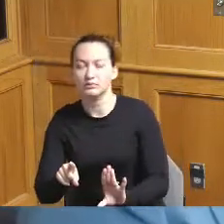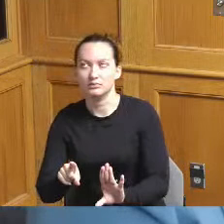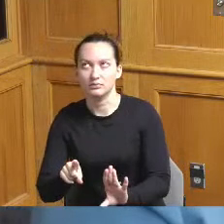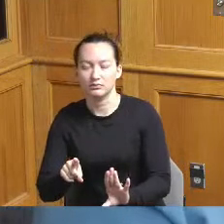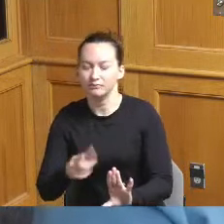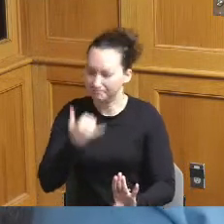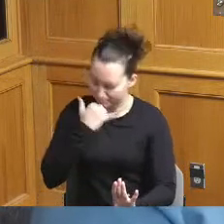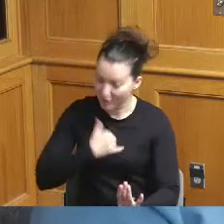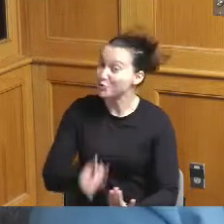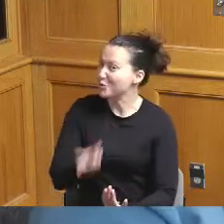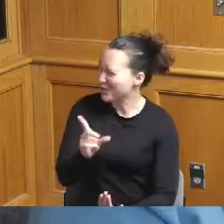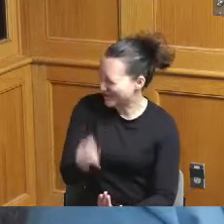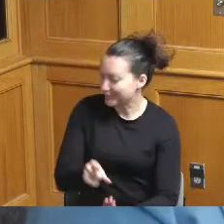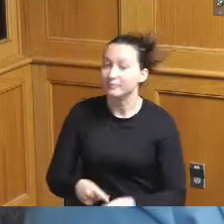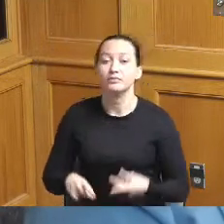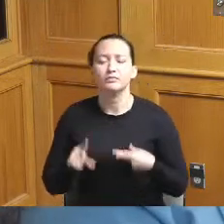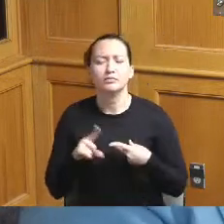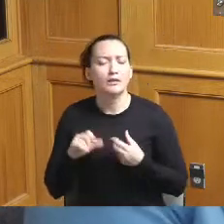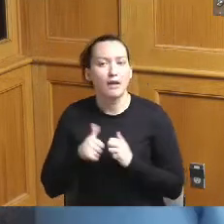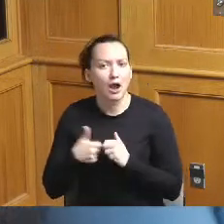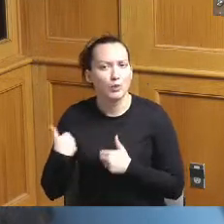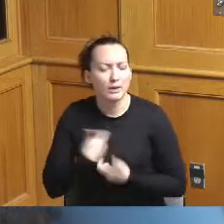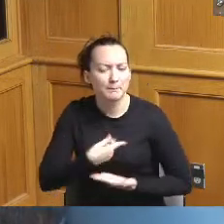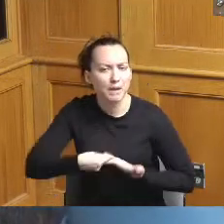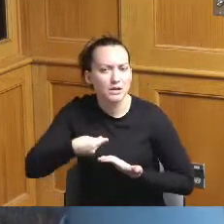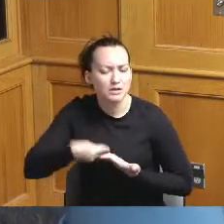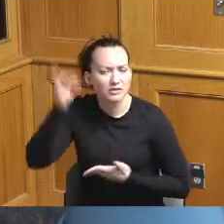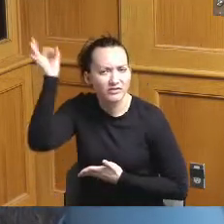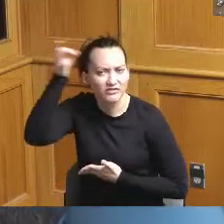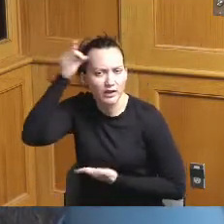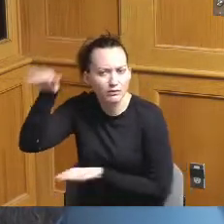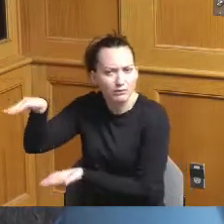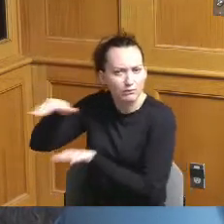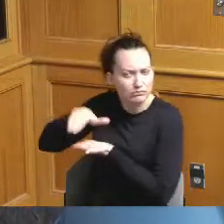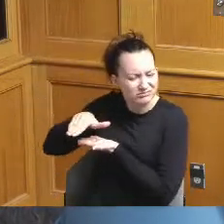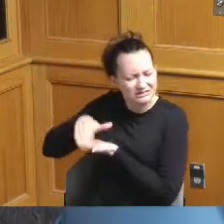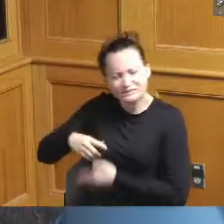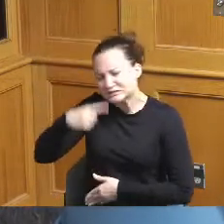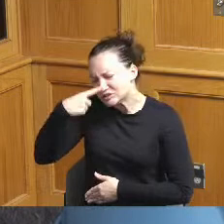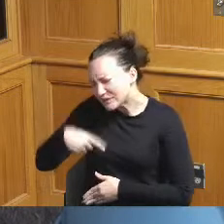two questions one you mentioned how we get funded federally and could you go over that one more